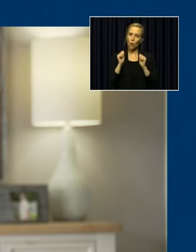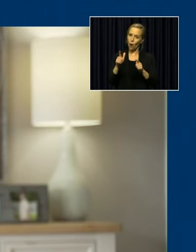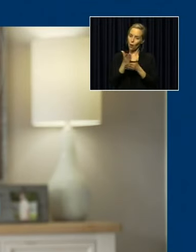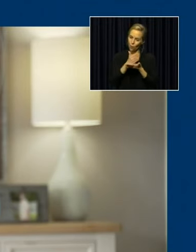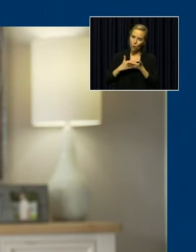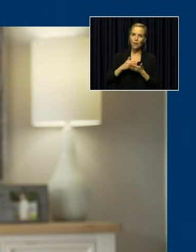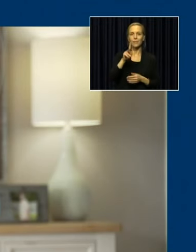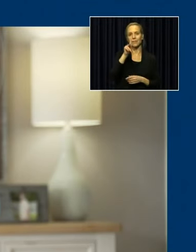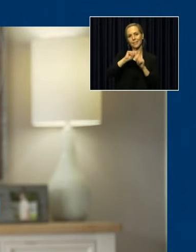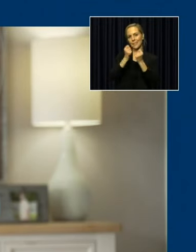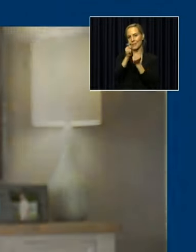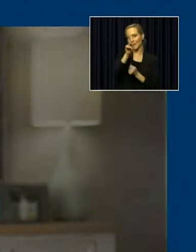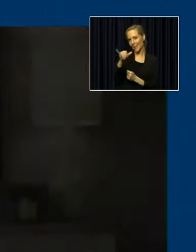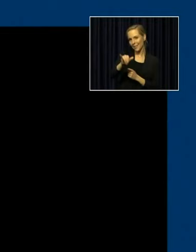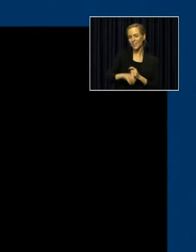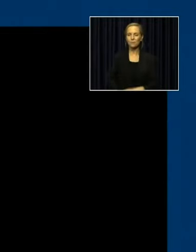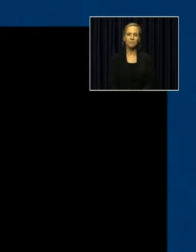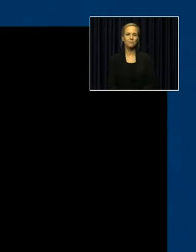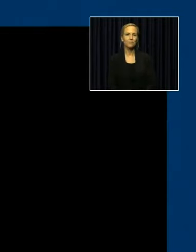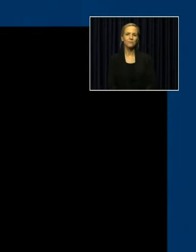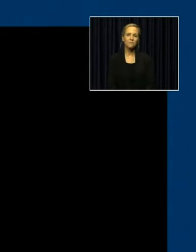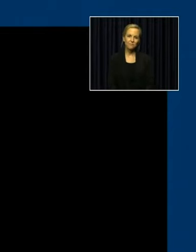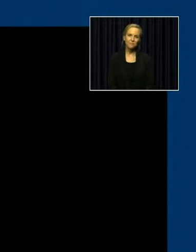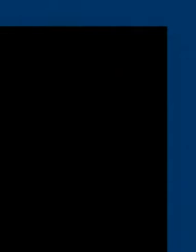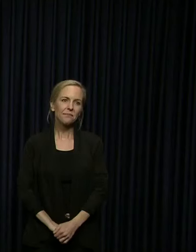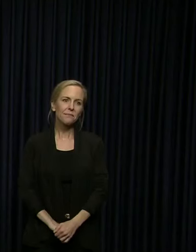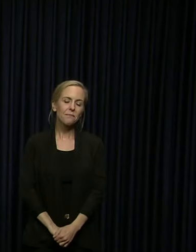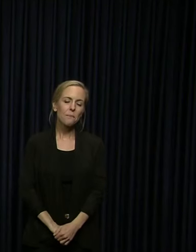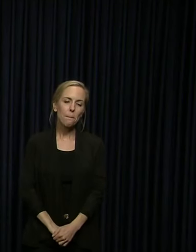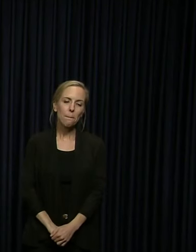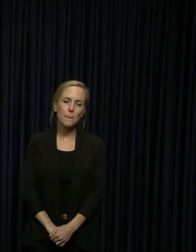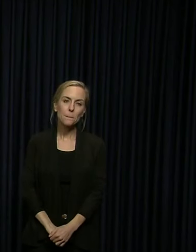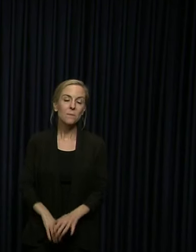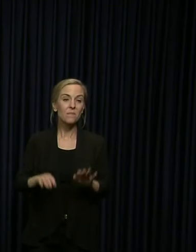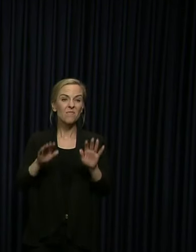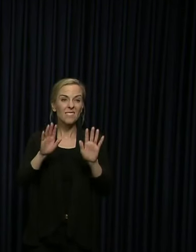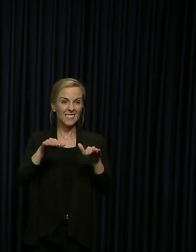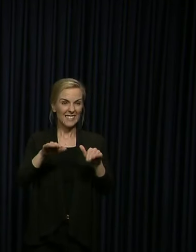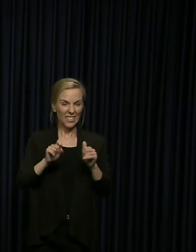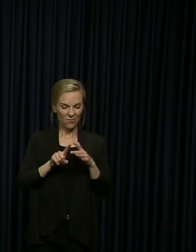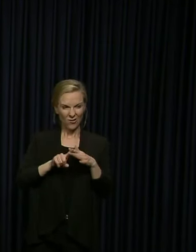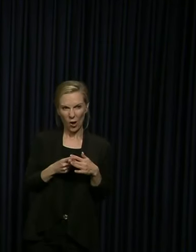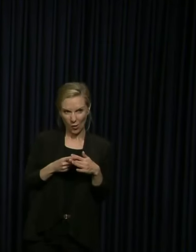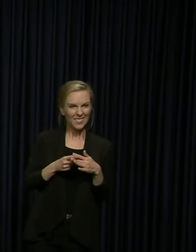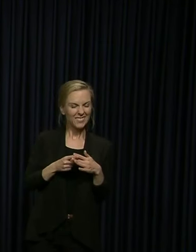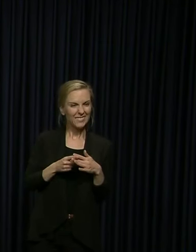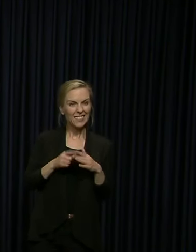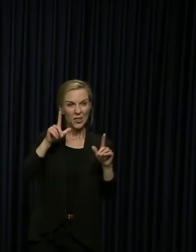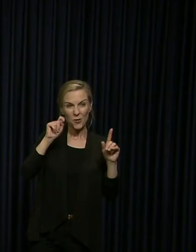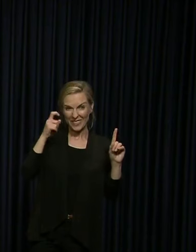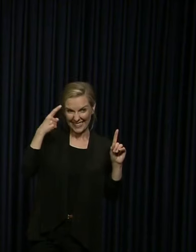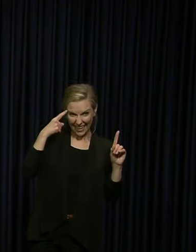SAID AND WE ARE ALREADY PAST THE NO INTERVENTION. WE ACTED FAST AND I THINK THERE'S SOME GRAPHS THAT CAN